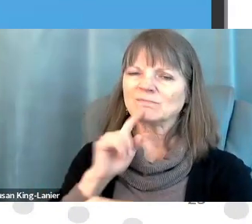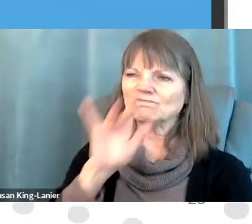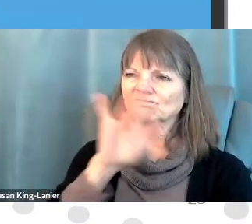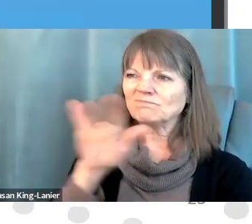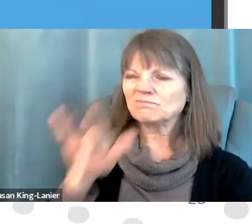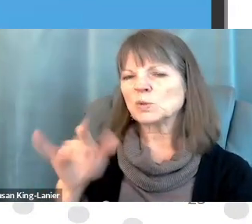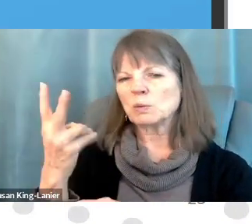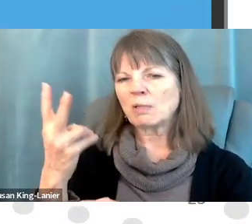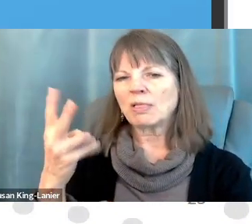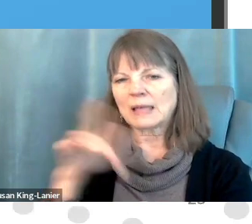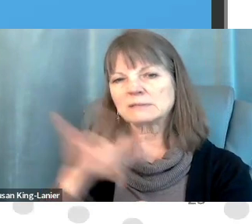It's just a couple clicks.